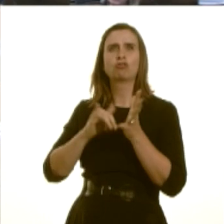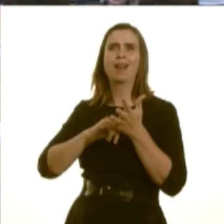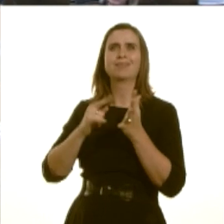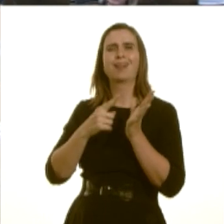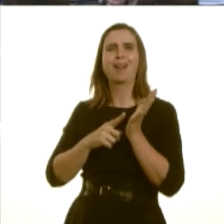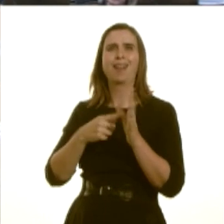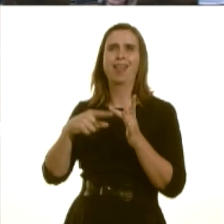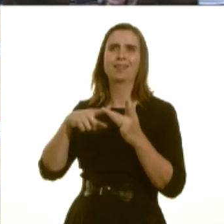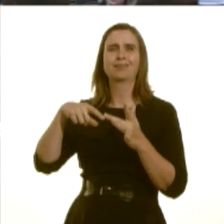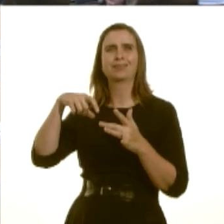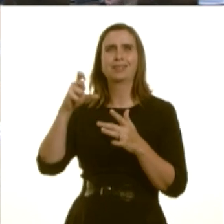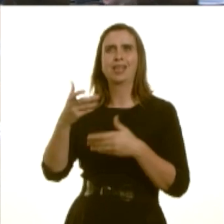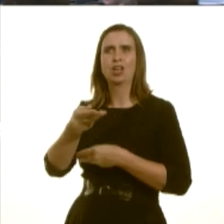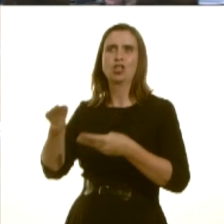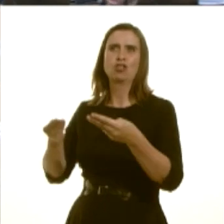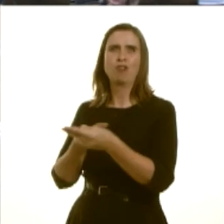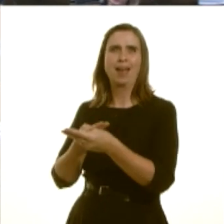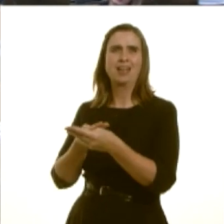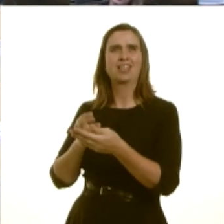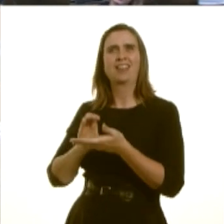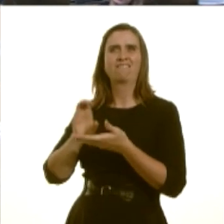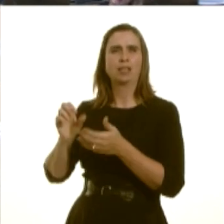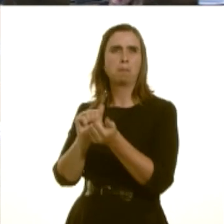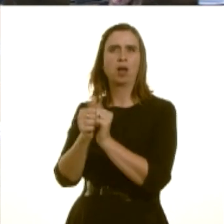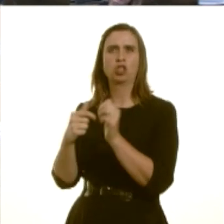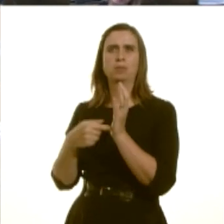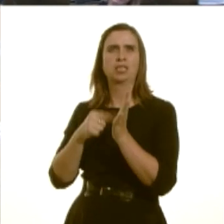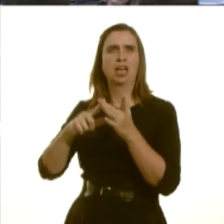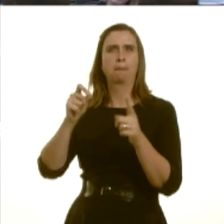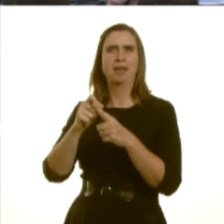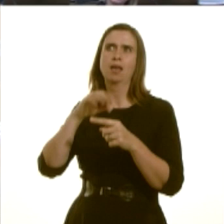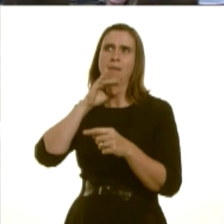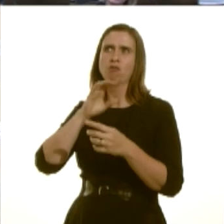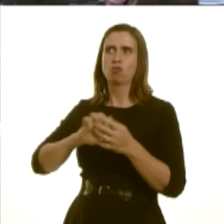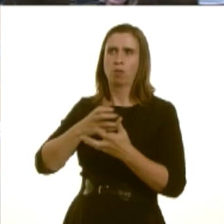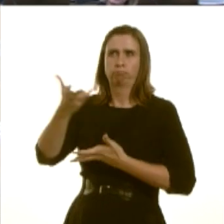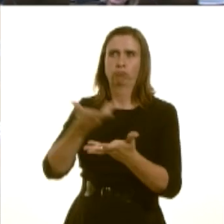Carwyn Jones: It is a reserved matter, but given the significance of trade to the Welsh